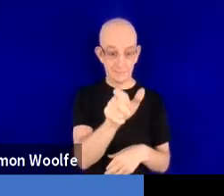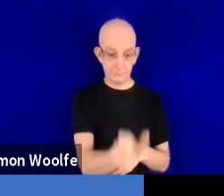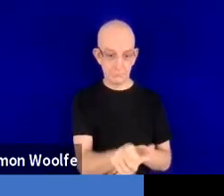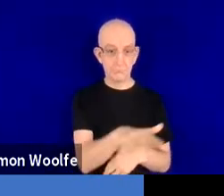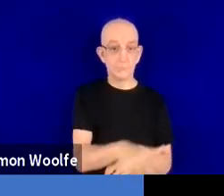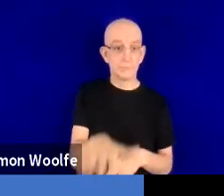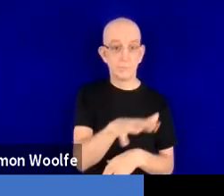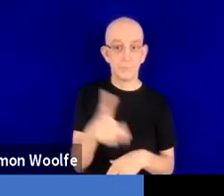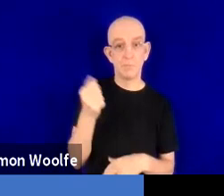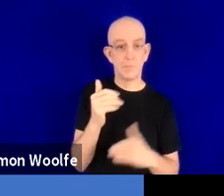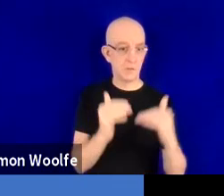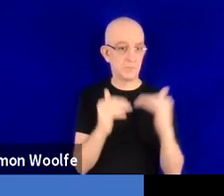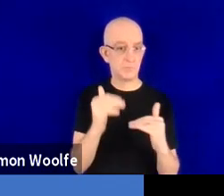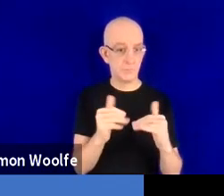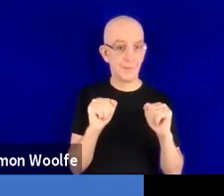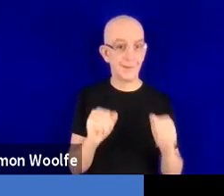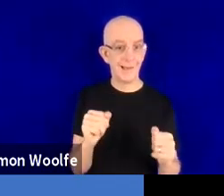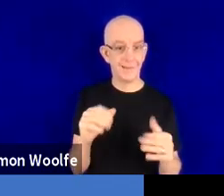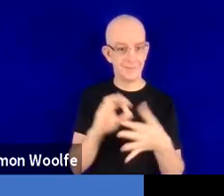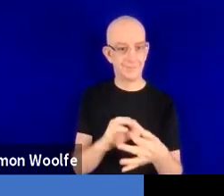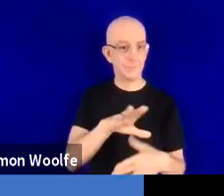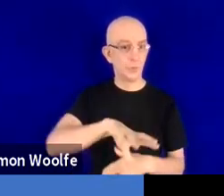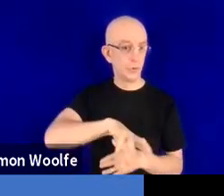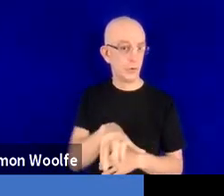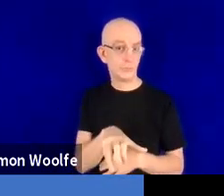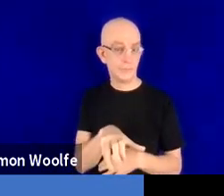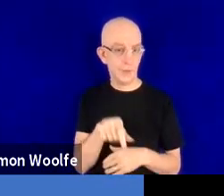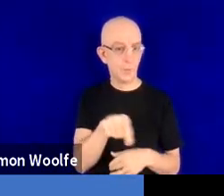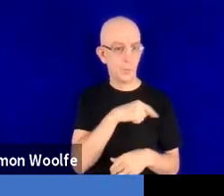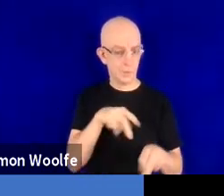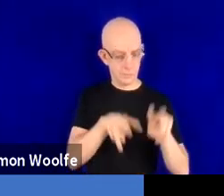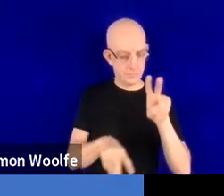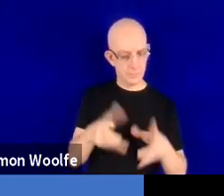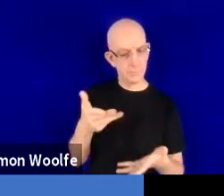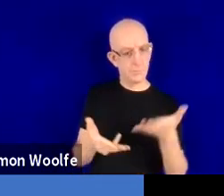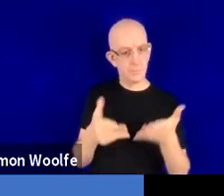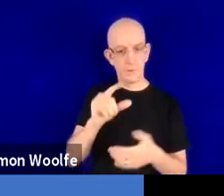And again, we see countries like Brazil, Marita, South Africa, top end, Peru, Thailand and Sri Lanka much lower